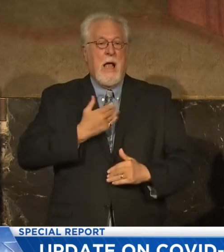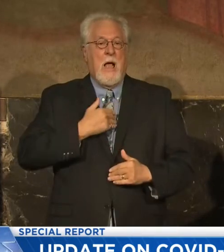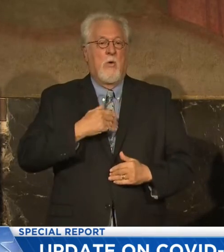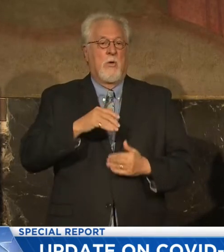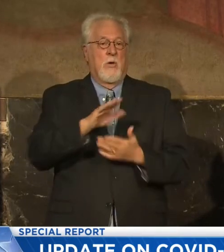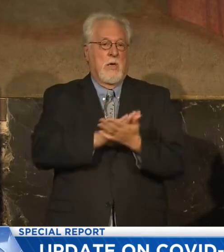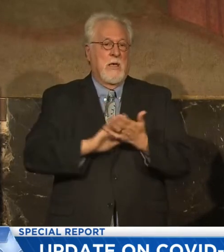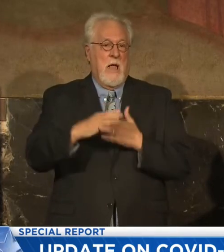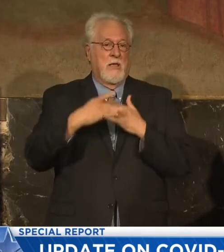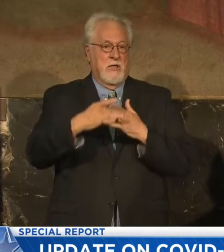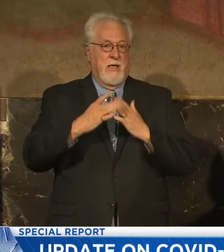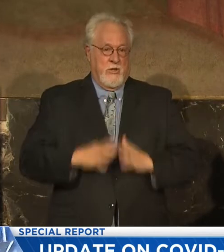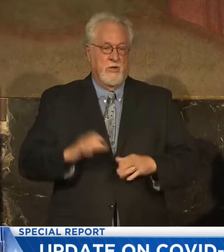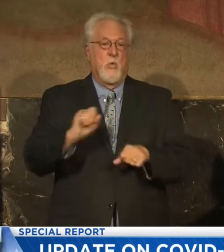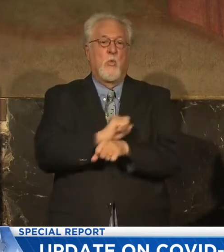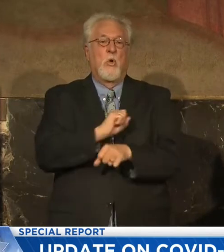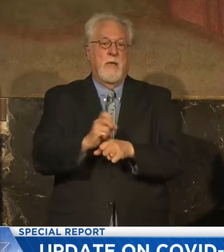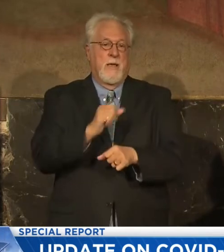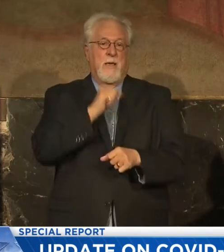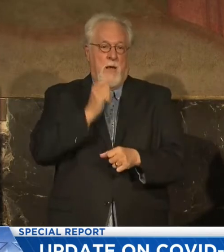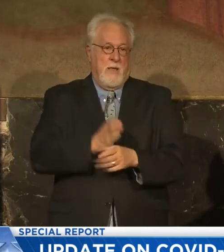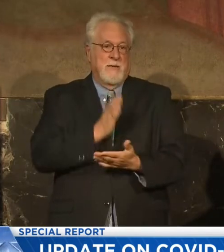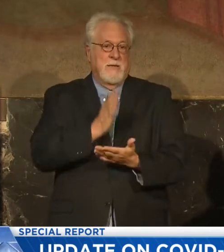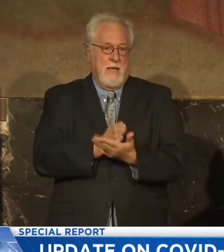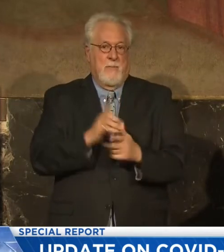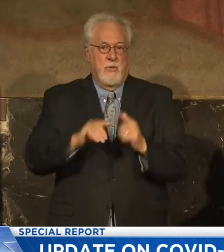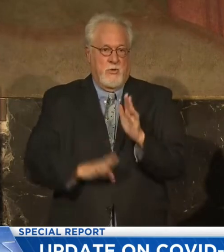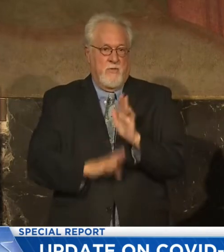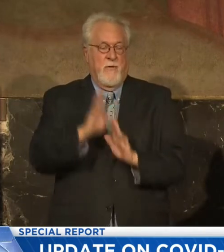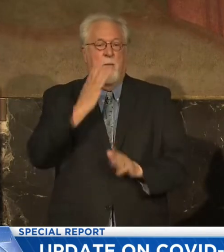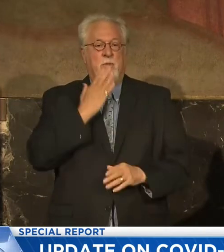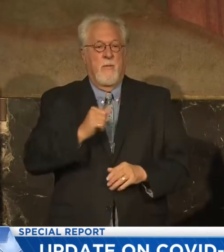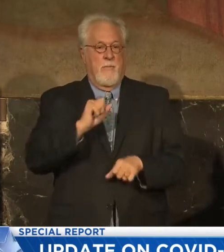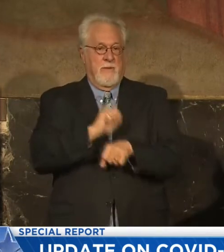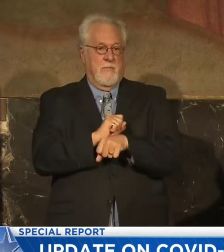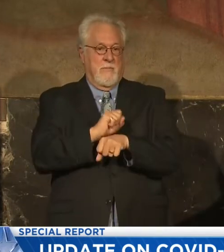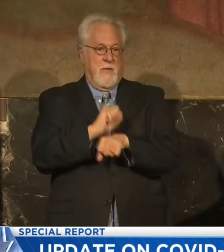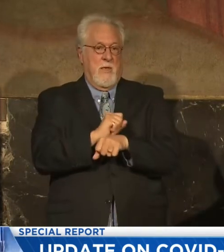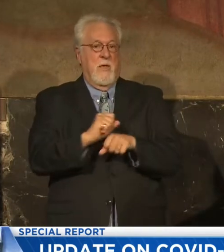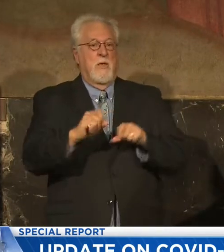THAT, YOU HAVE TO BE SAFE. YOU HAVE TO BE RESPONSIBLE. YOU HAVE TO BE DELIBERATE.